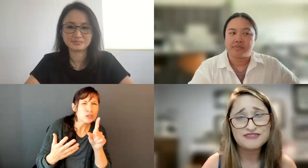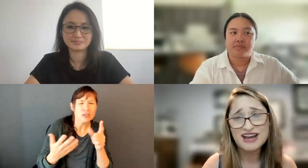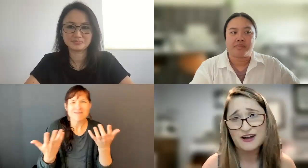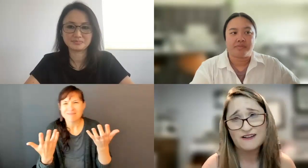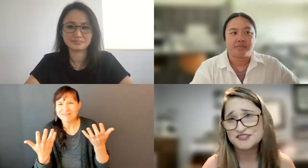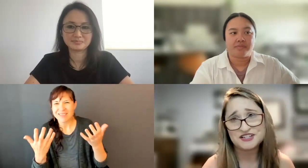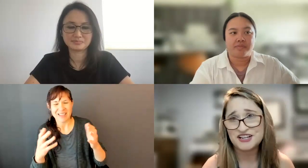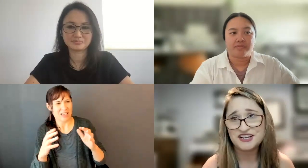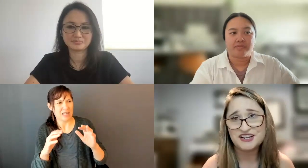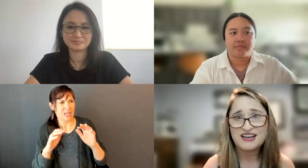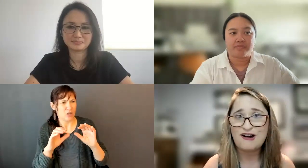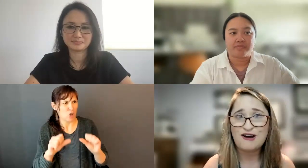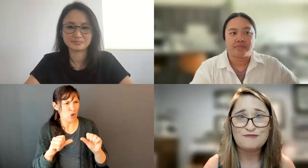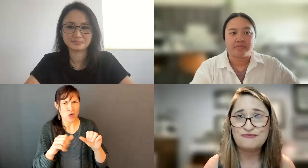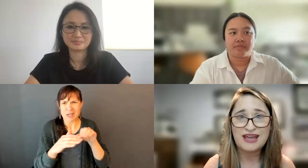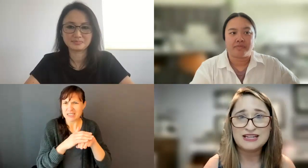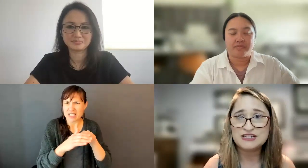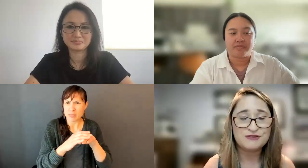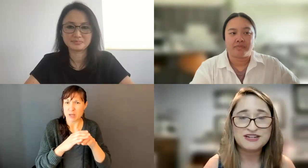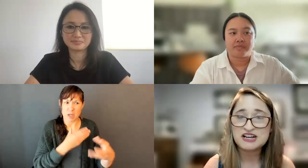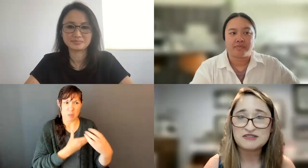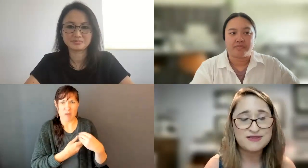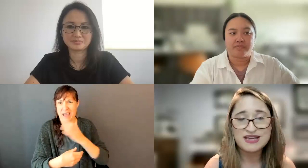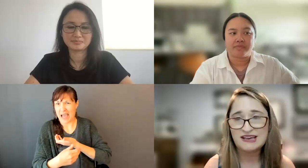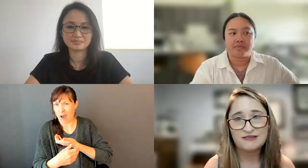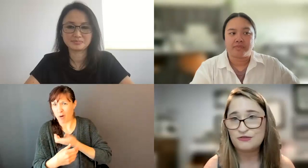I'd love to have a conversation and you can reach out to me